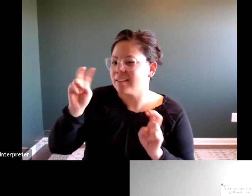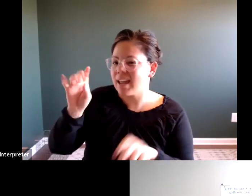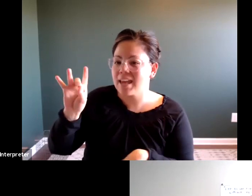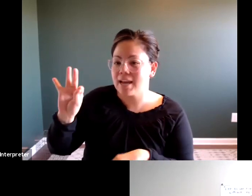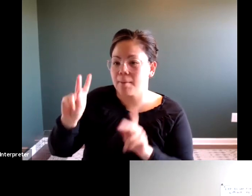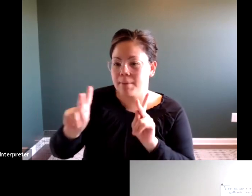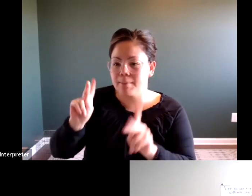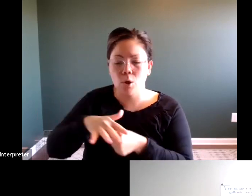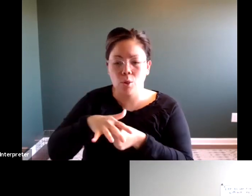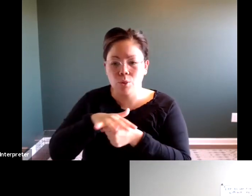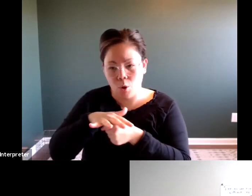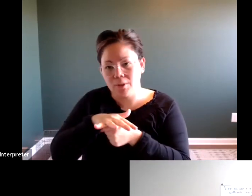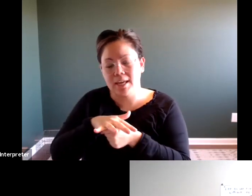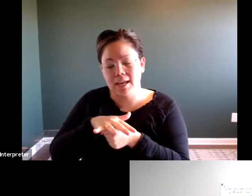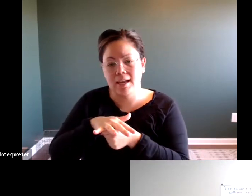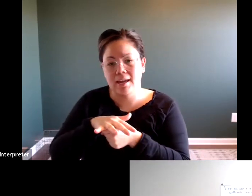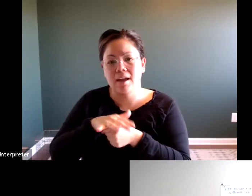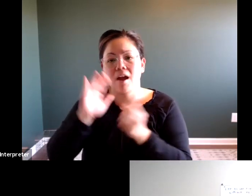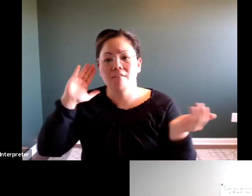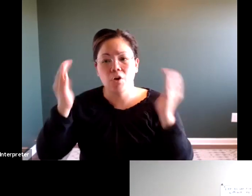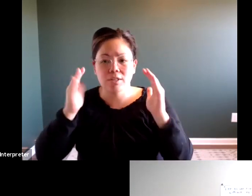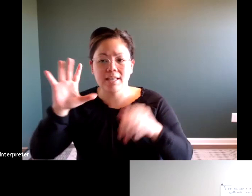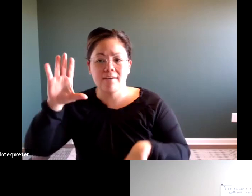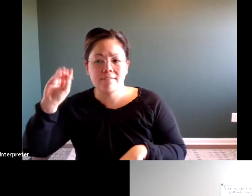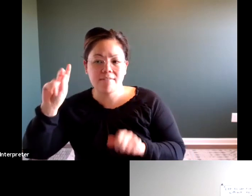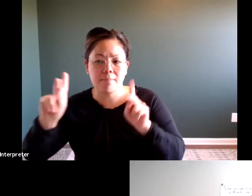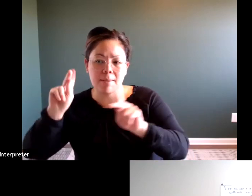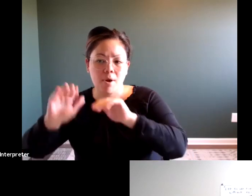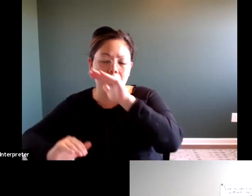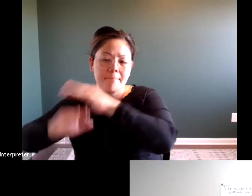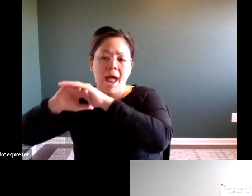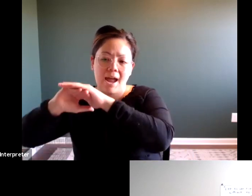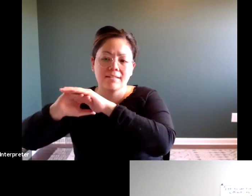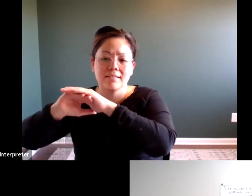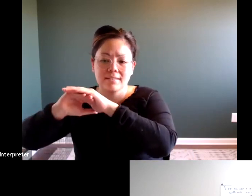locally allowed versus the 50 people max allowed by the state.